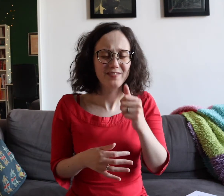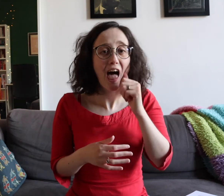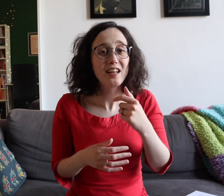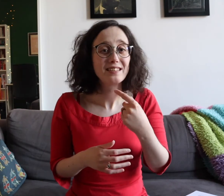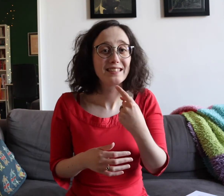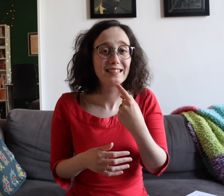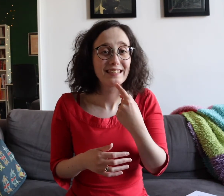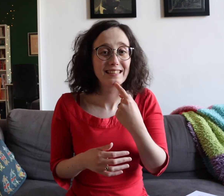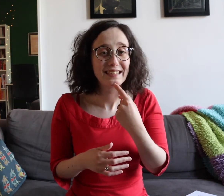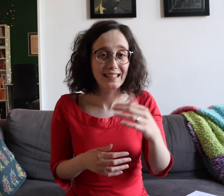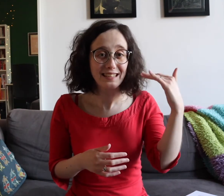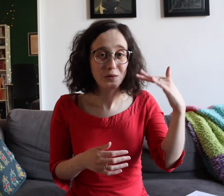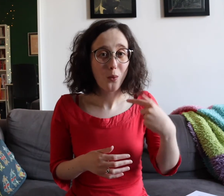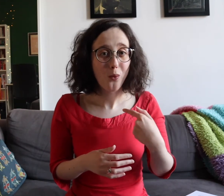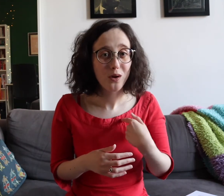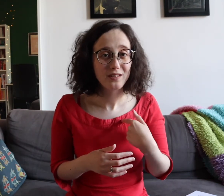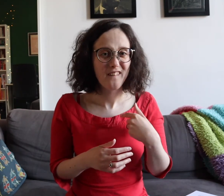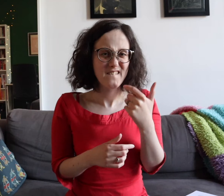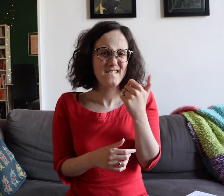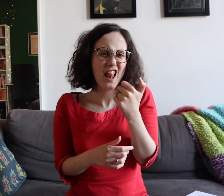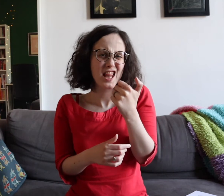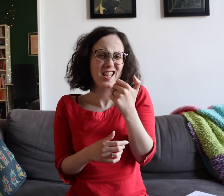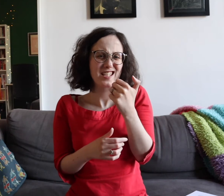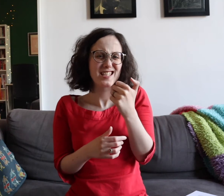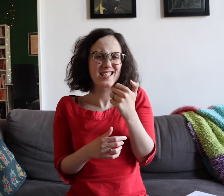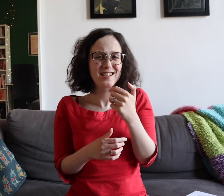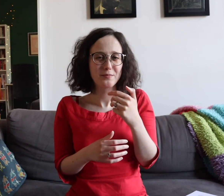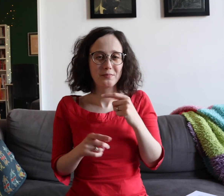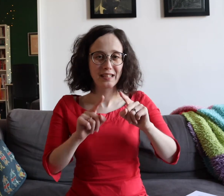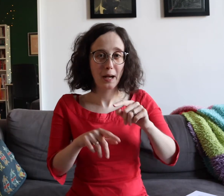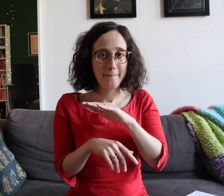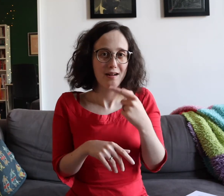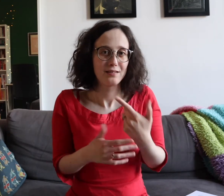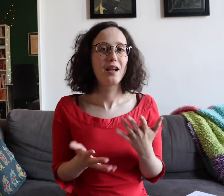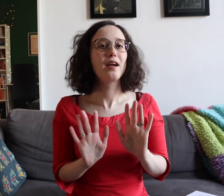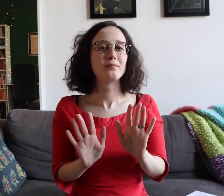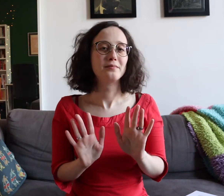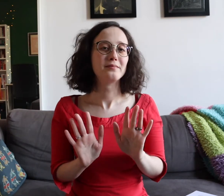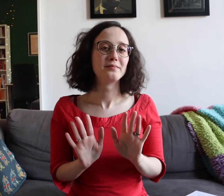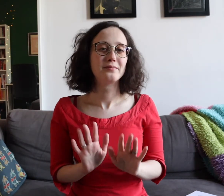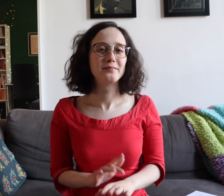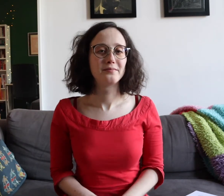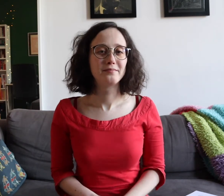It felt like I would be cheating if I said I was hard-of-hearing, so I wasn't supposed to call it that.